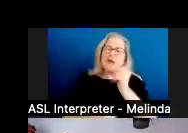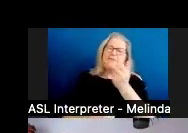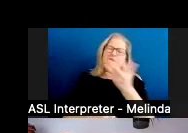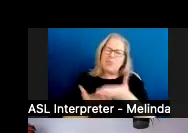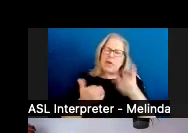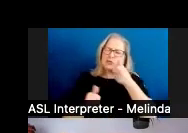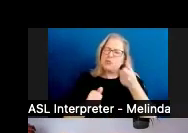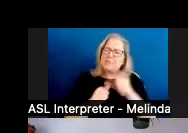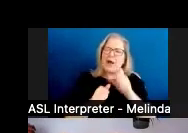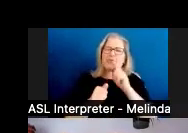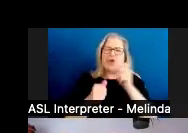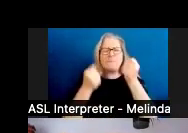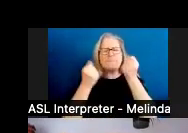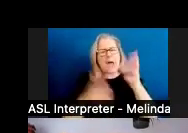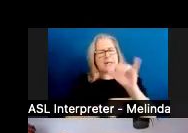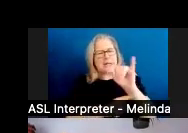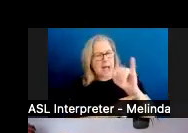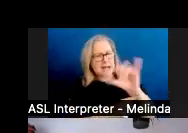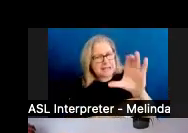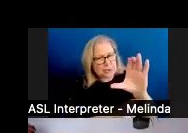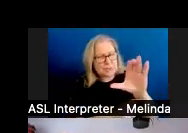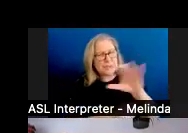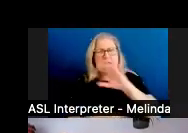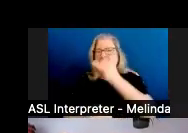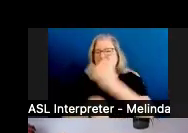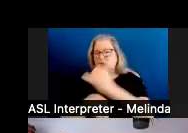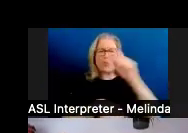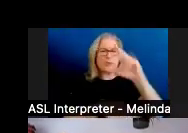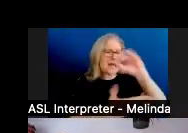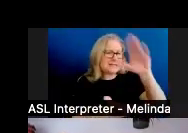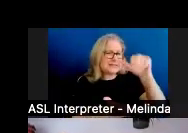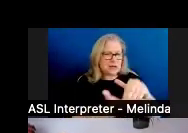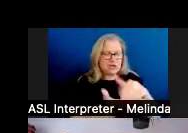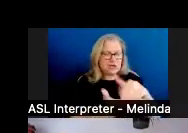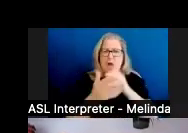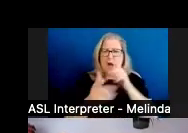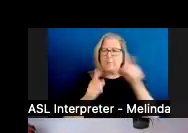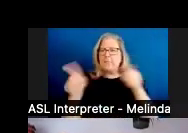there are a lot of ICs, institutes and centers, at NIH. Some have a relatively broad mission.